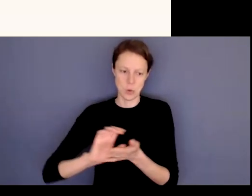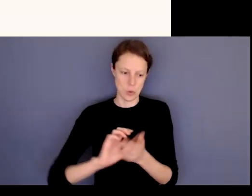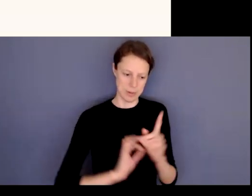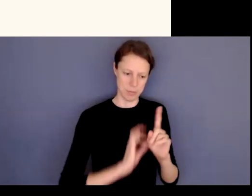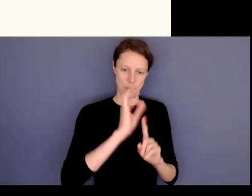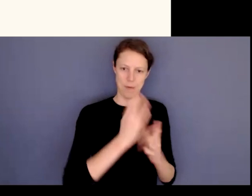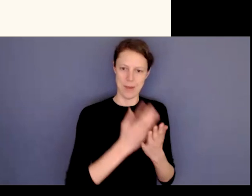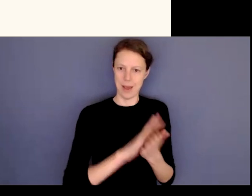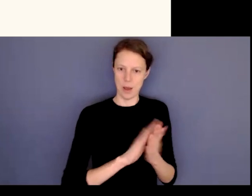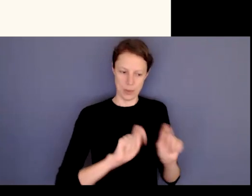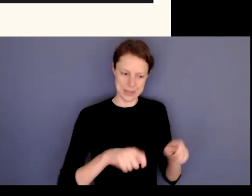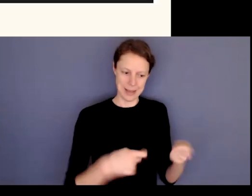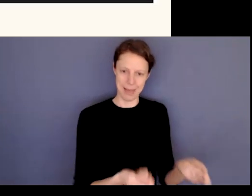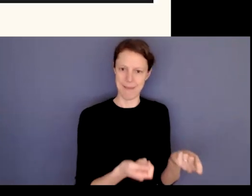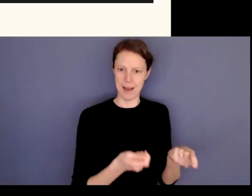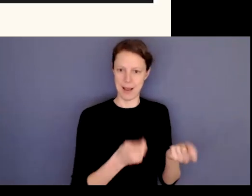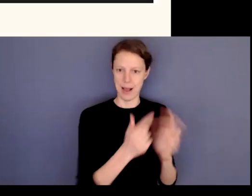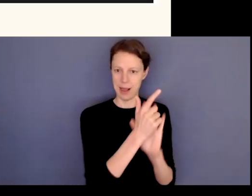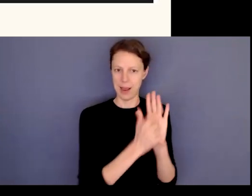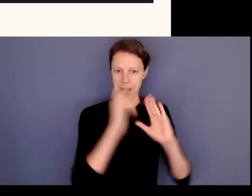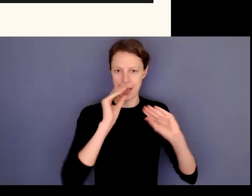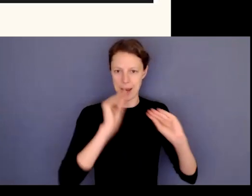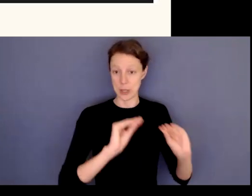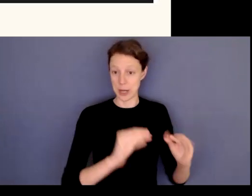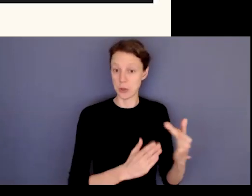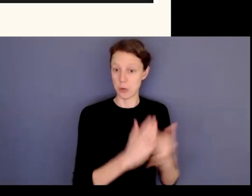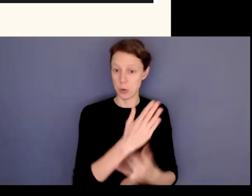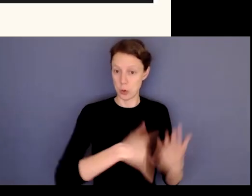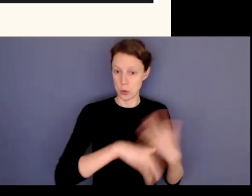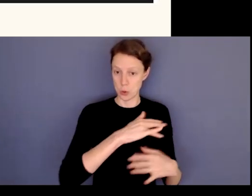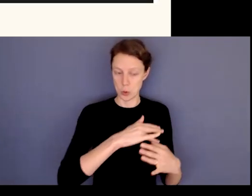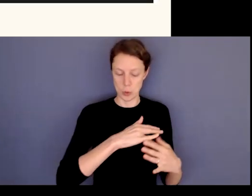media. So after successfully receiving the grant, we brought